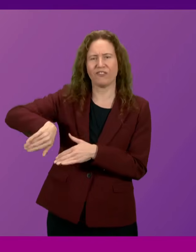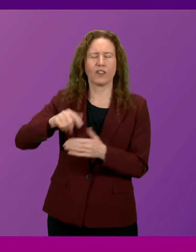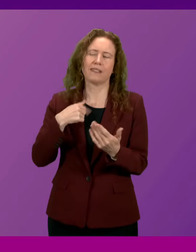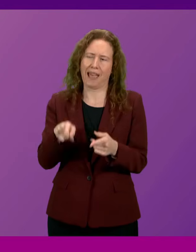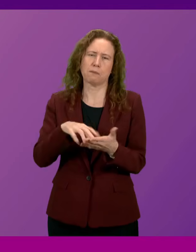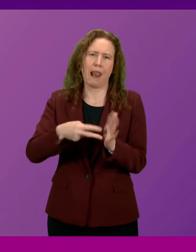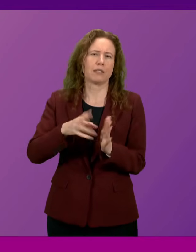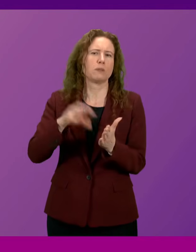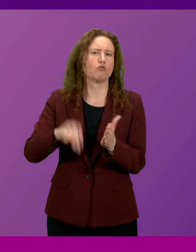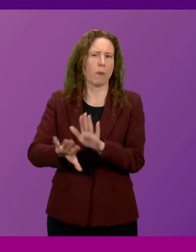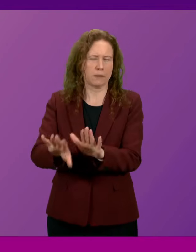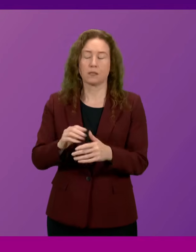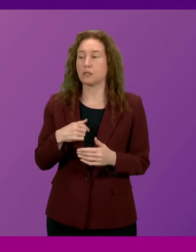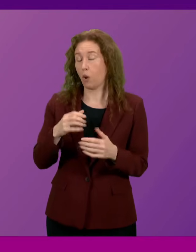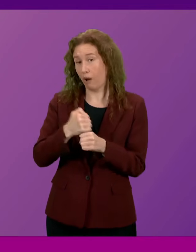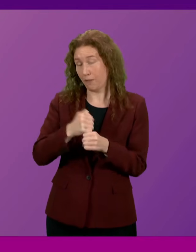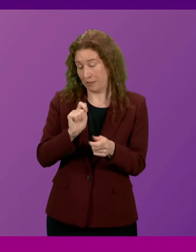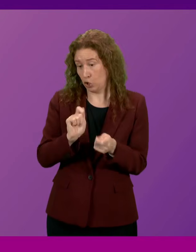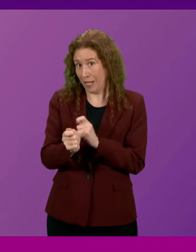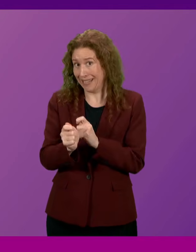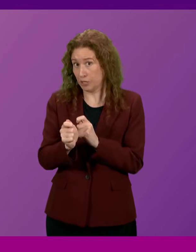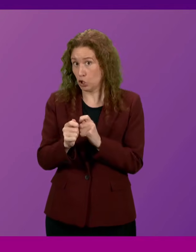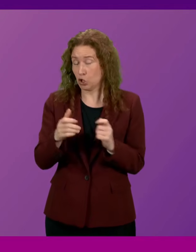The Government has shifted its position on the bill,